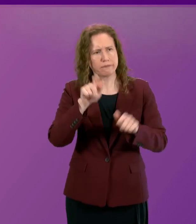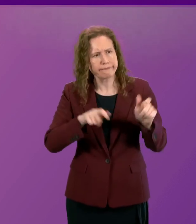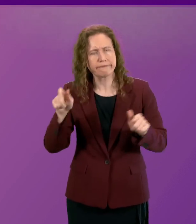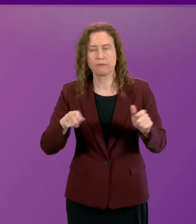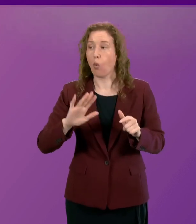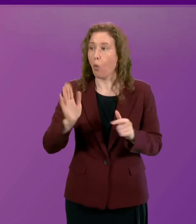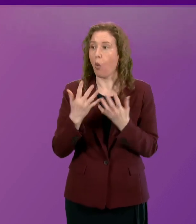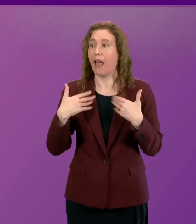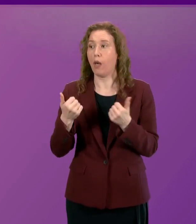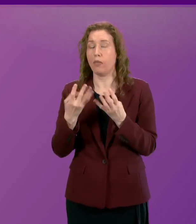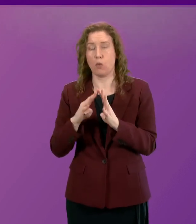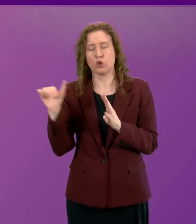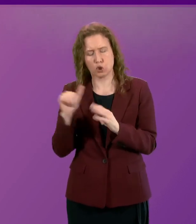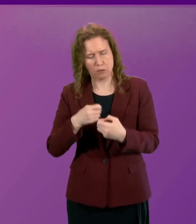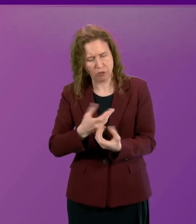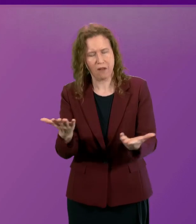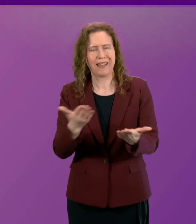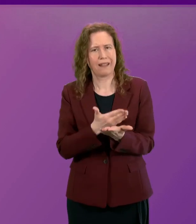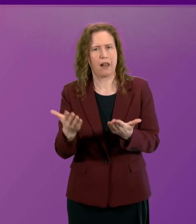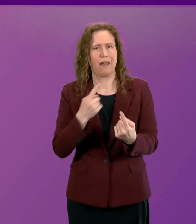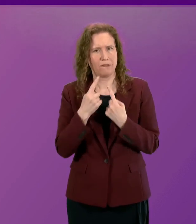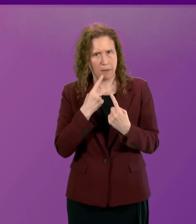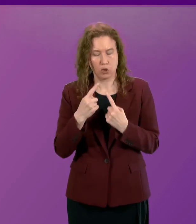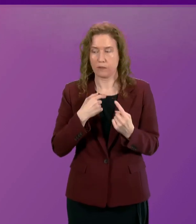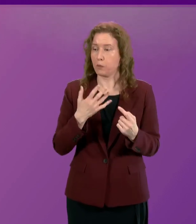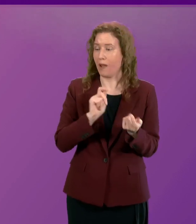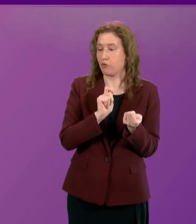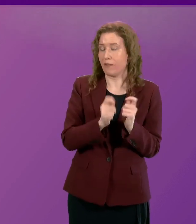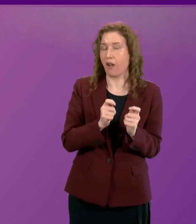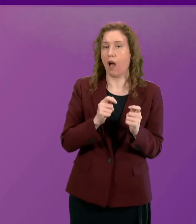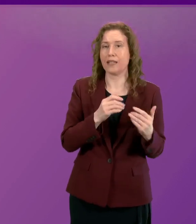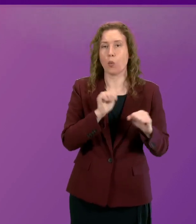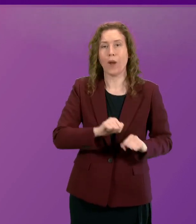should be providing. Our revised waiting times guidance, which was published in December 2023,